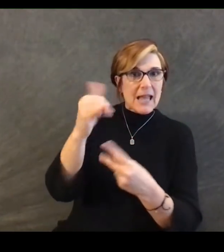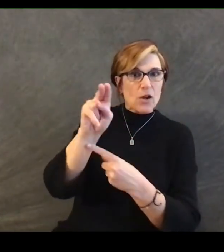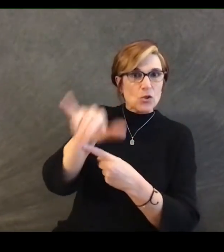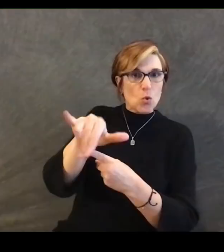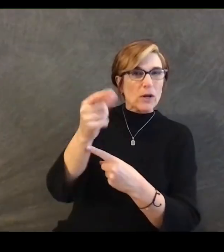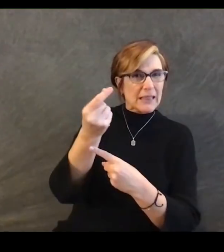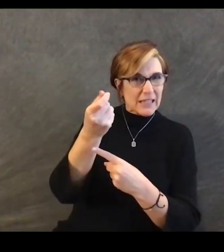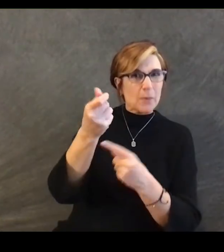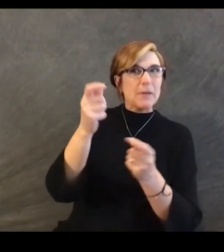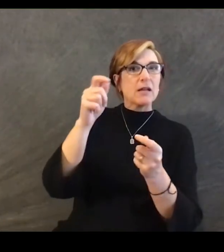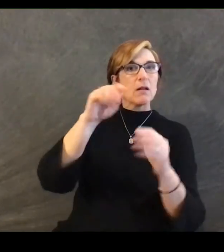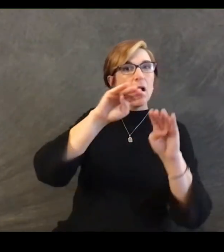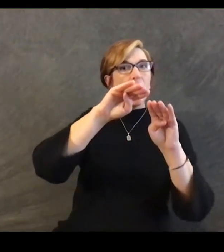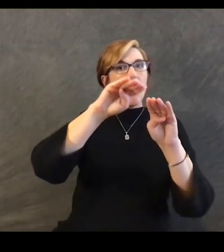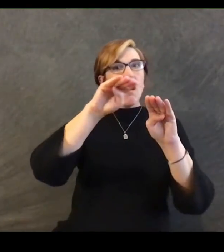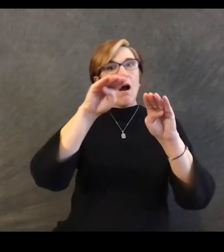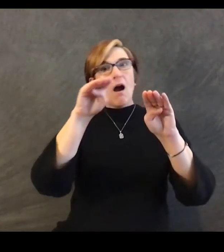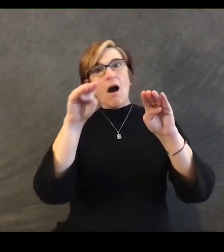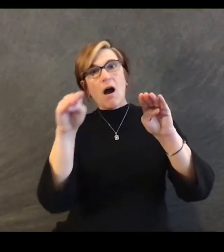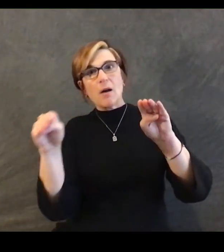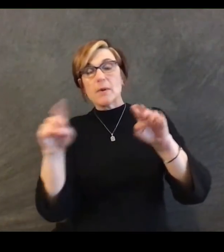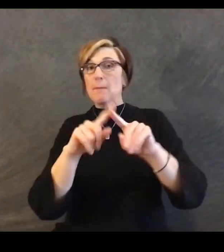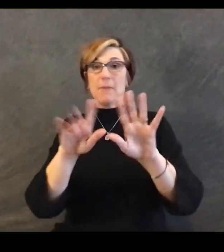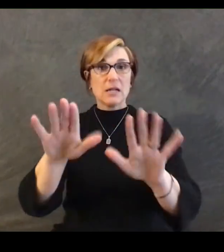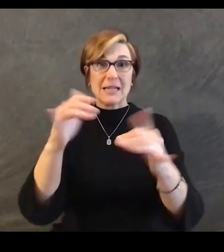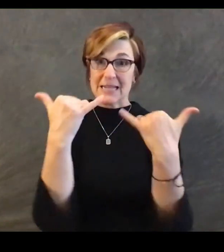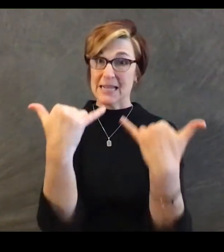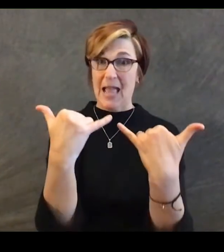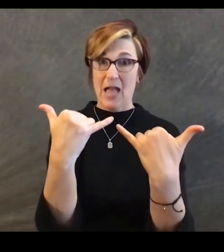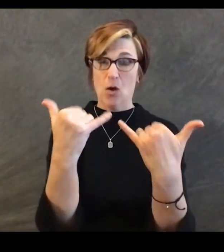gonna see and that's we gotta brace ourselves in the next several days to a